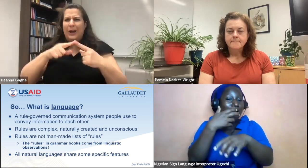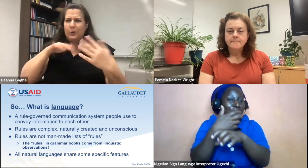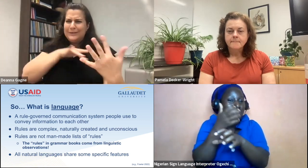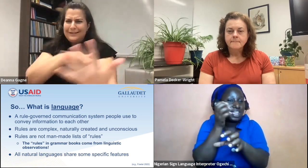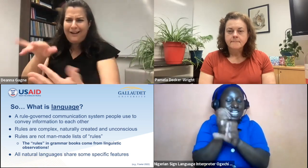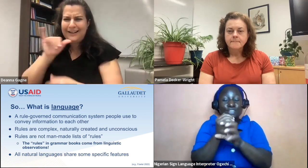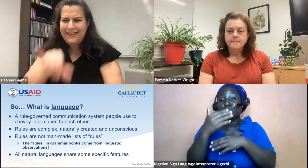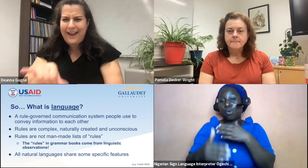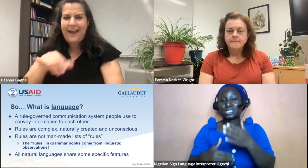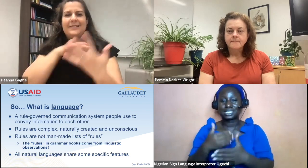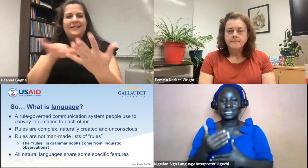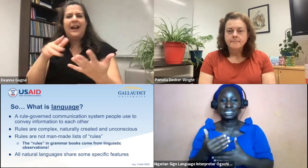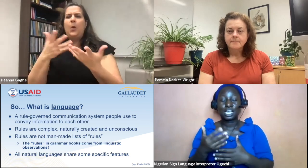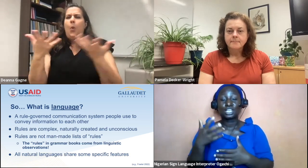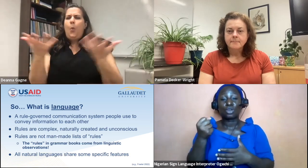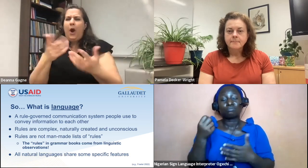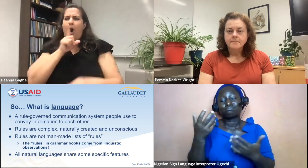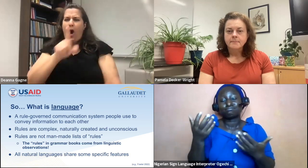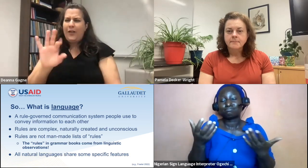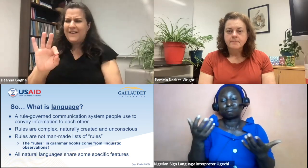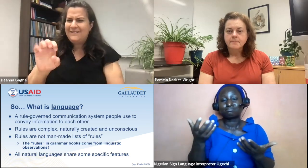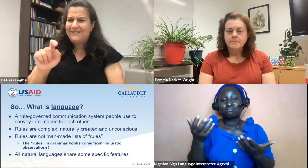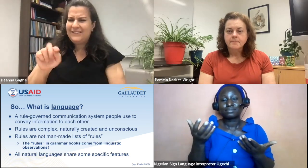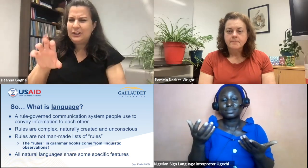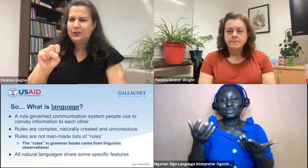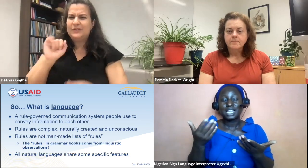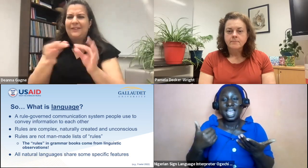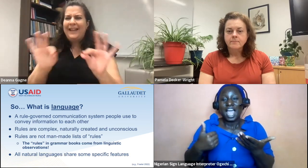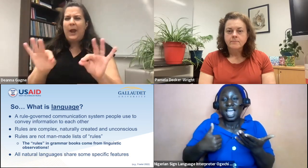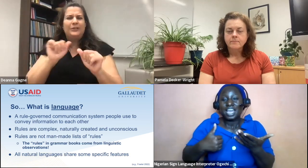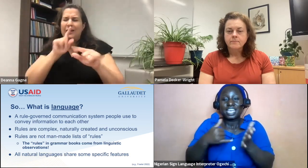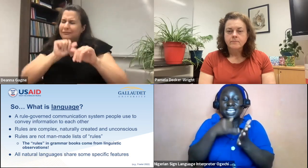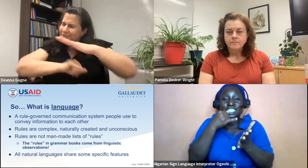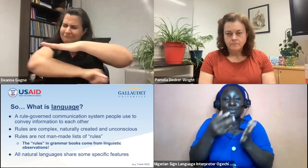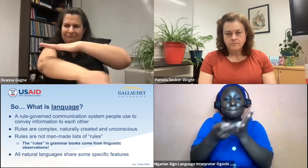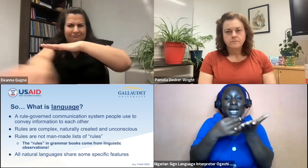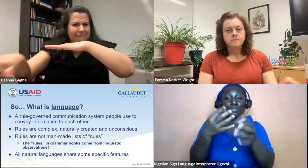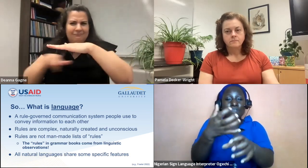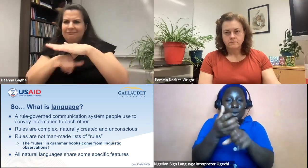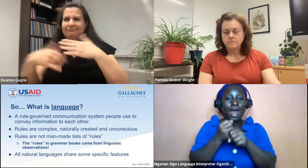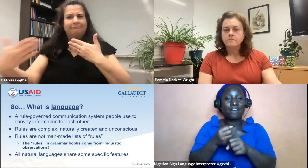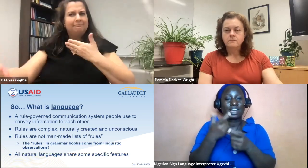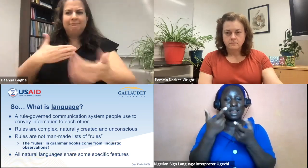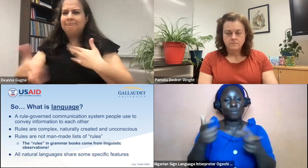so as linguists. That's what we're trying to study. We're examining what the features of language